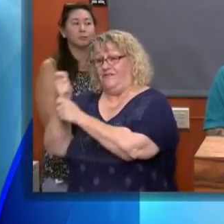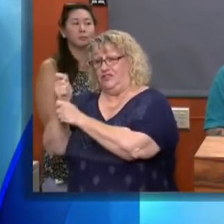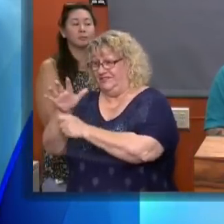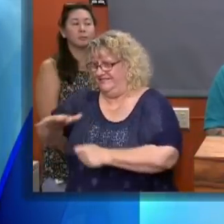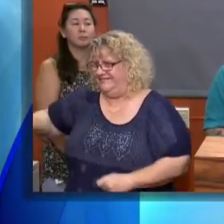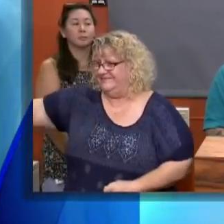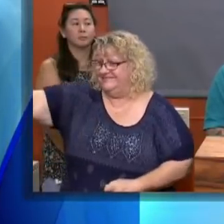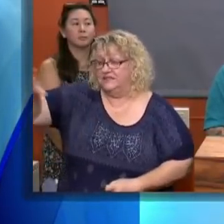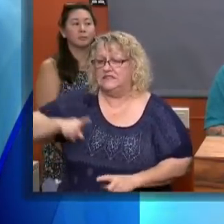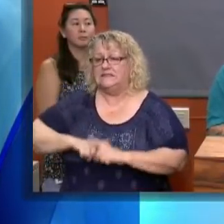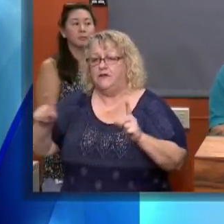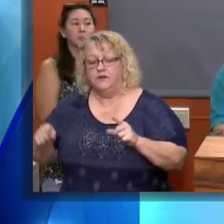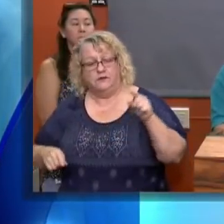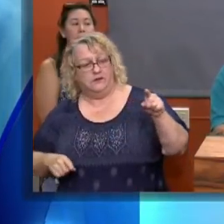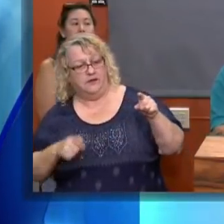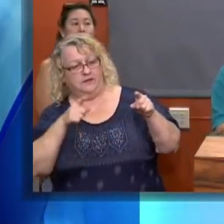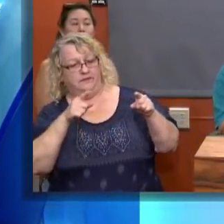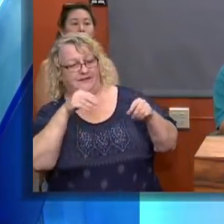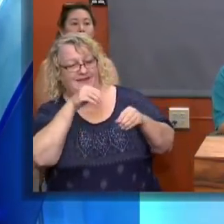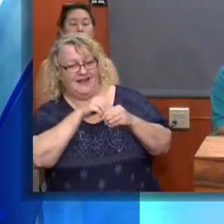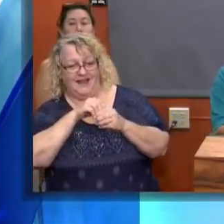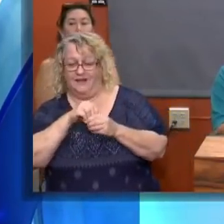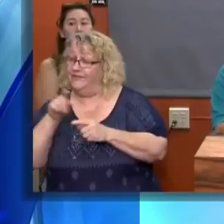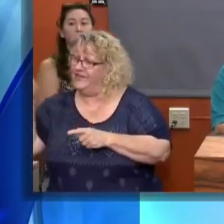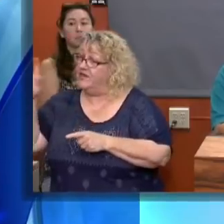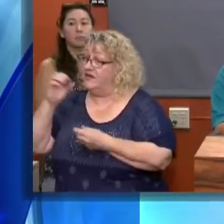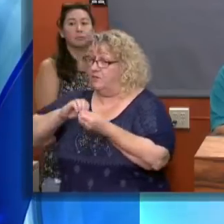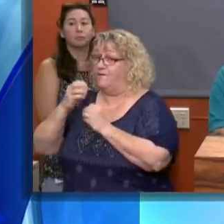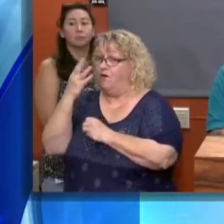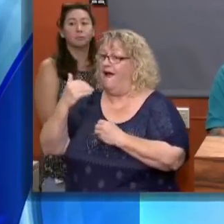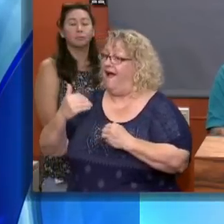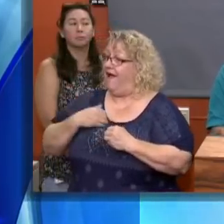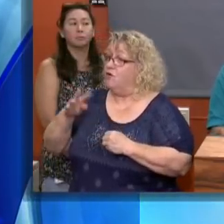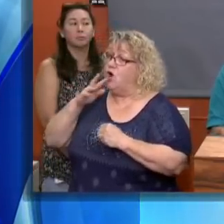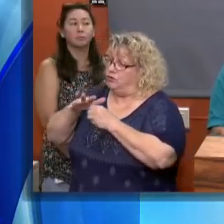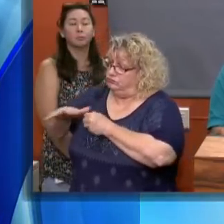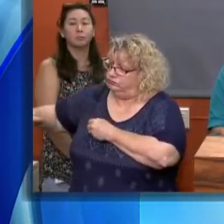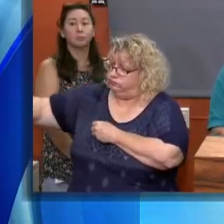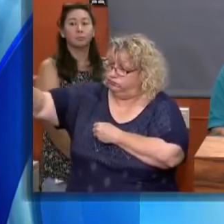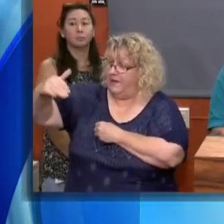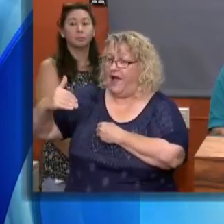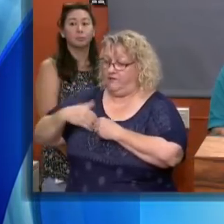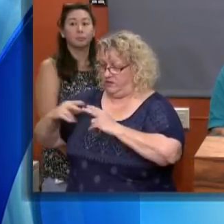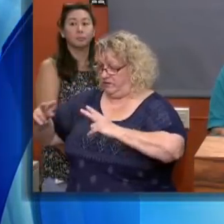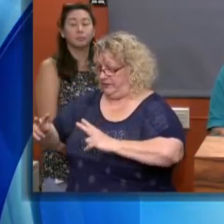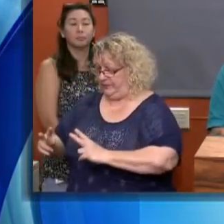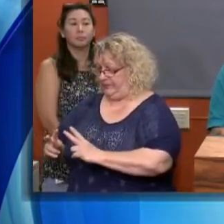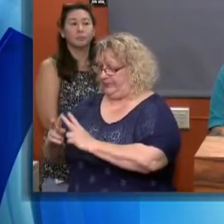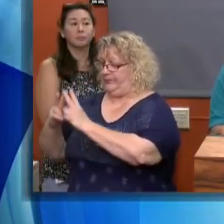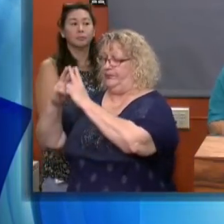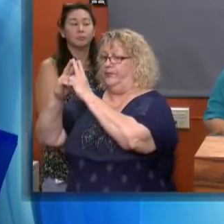WHICH DIFFERENT FROM THIS RESERVOIR NUMBER 4, WHERE THE CATFISH FISHING IS, YOU'LL SEE A TOWER IN THE CENTER OF THAT